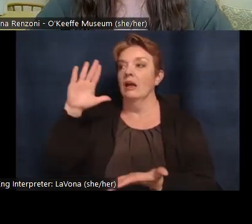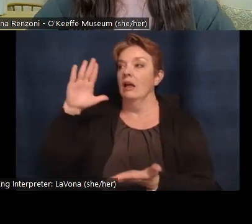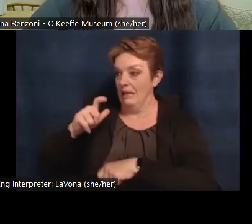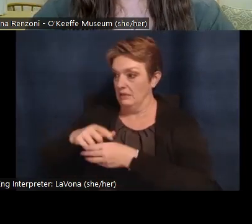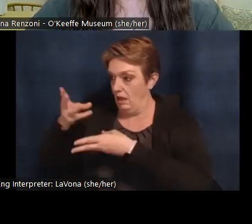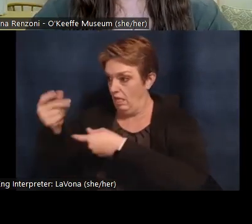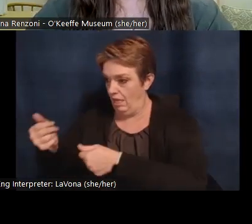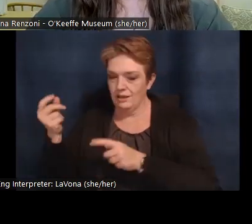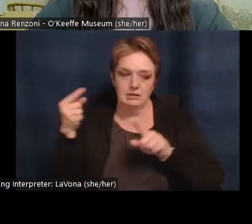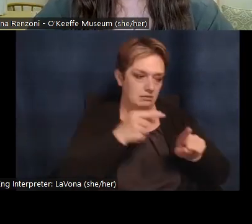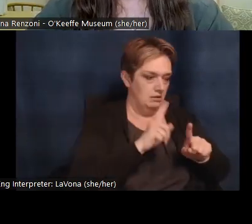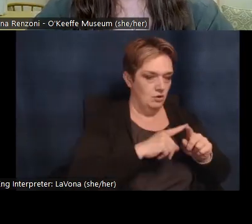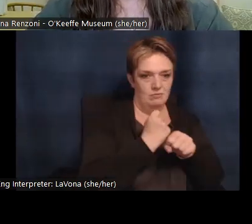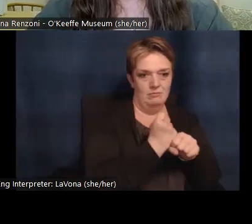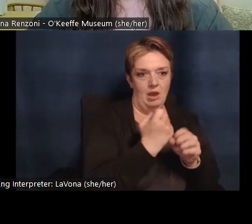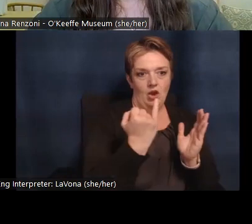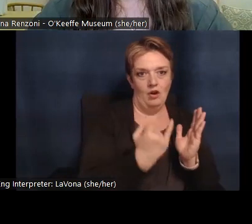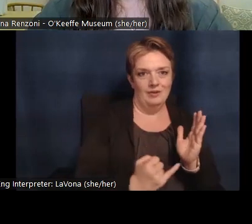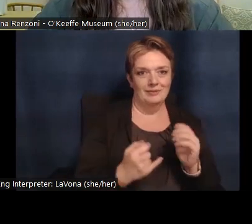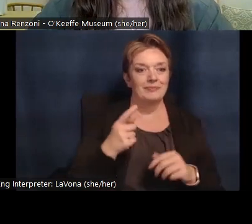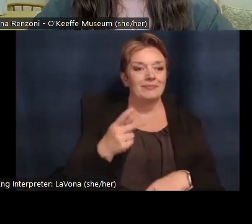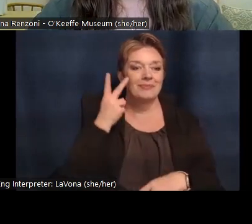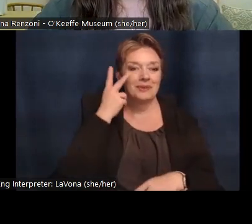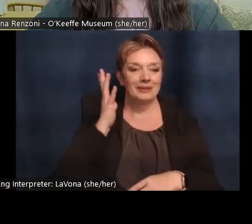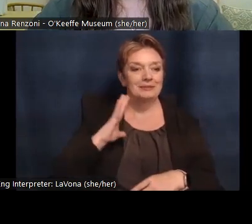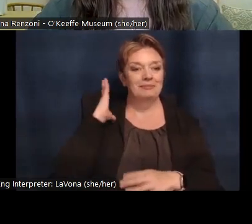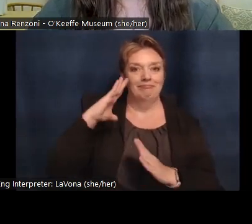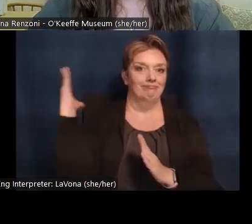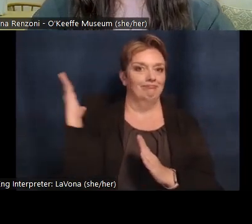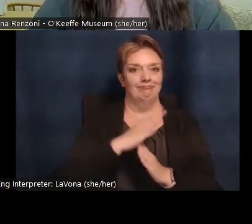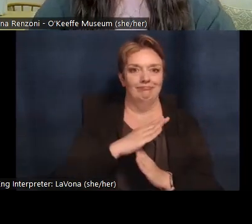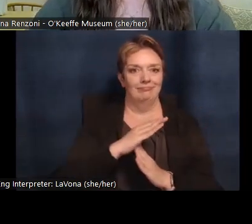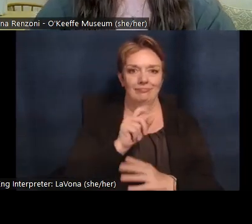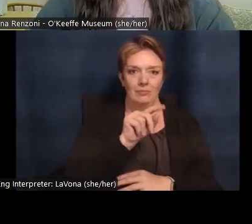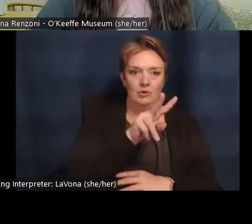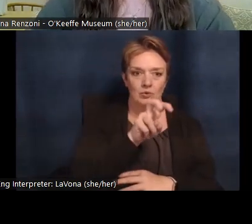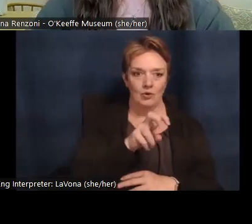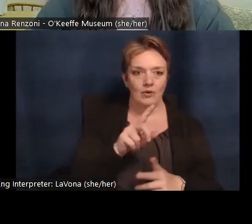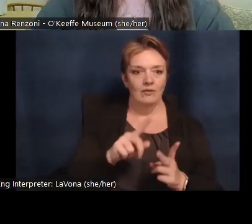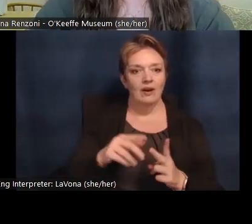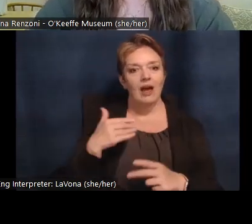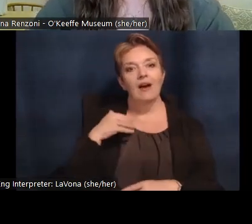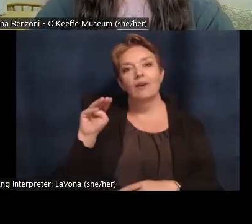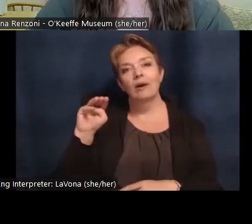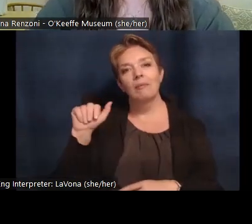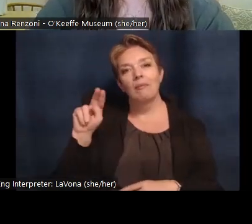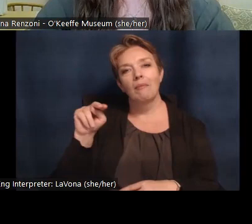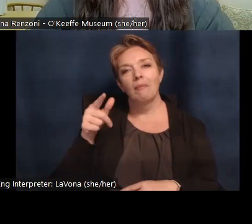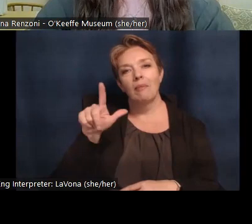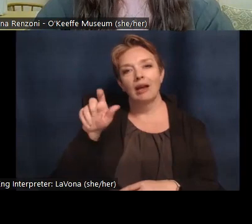so you have top-of-the-line stoves; you have a mangle there, which is an iron used for tablecloths and sheets;